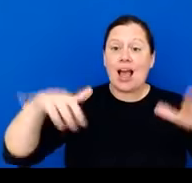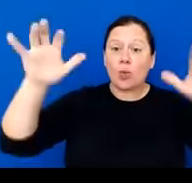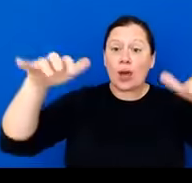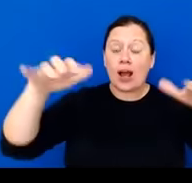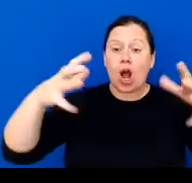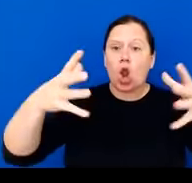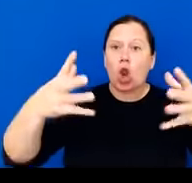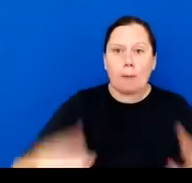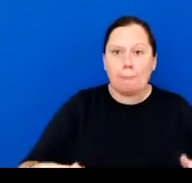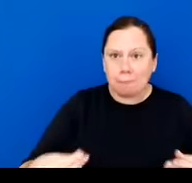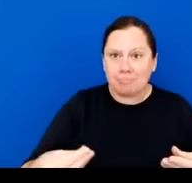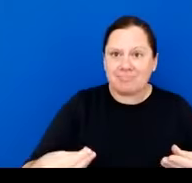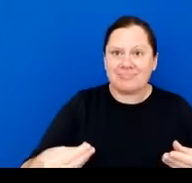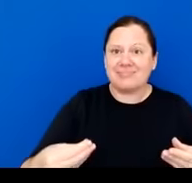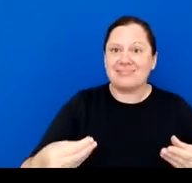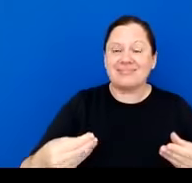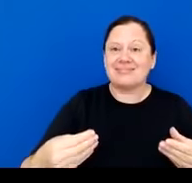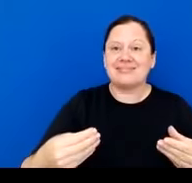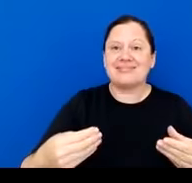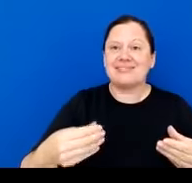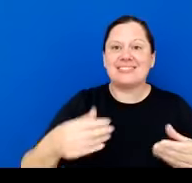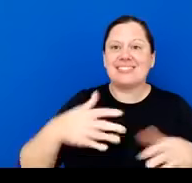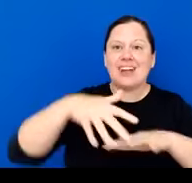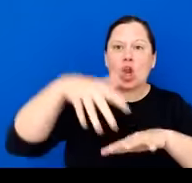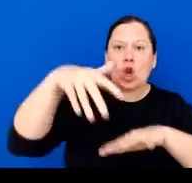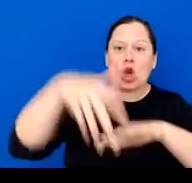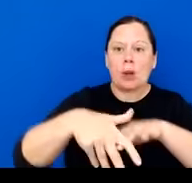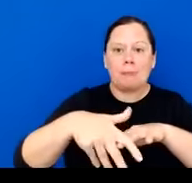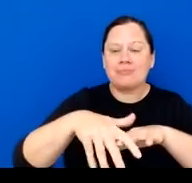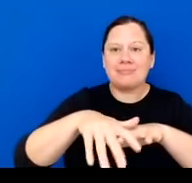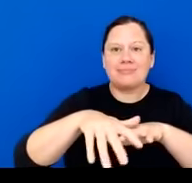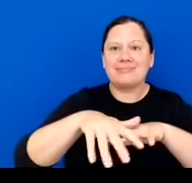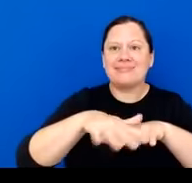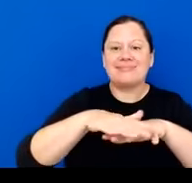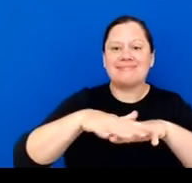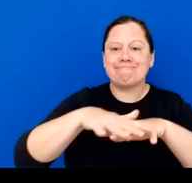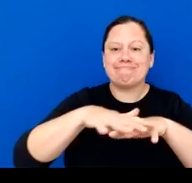and rock slides or mudslides so uh that seems to be a lower potential